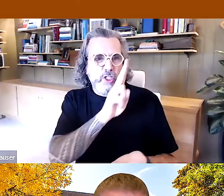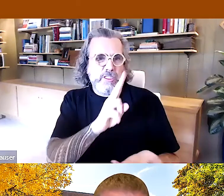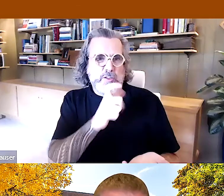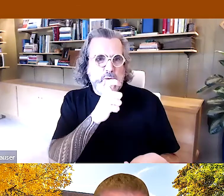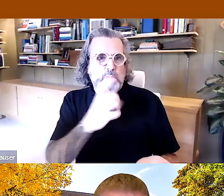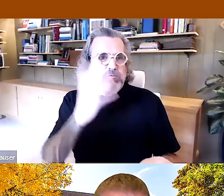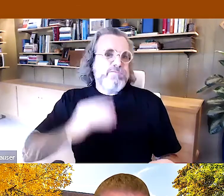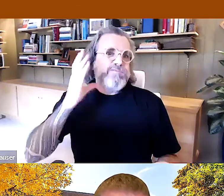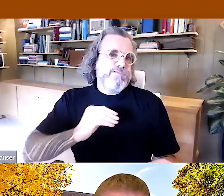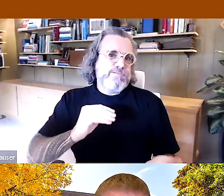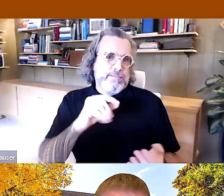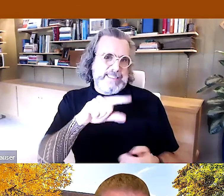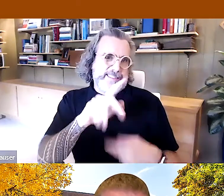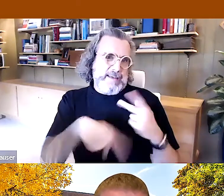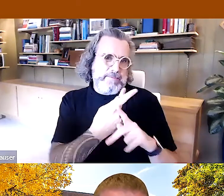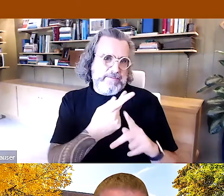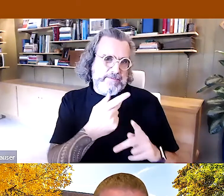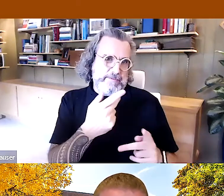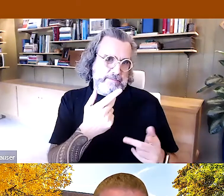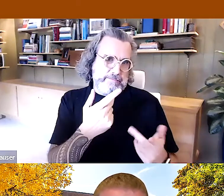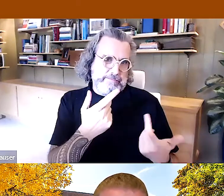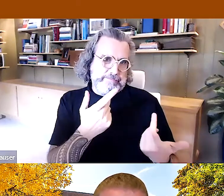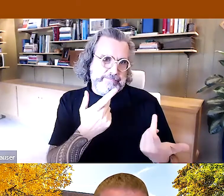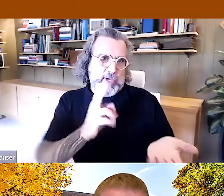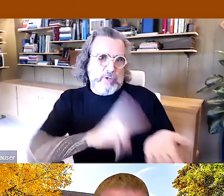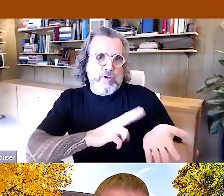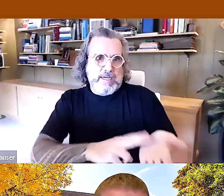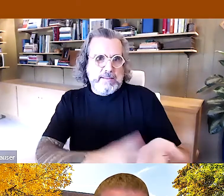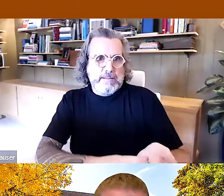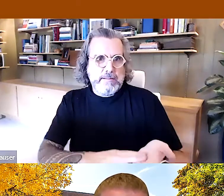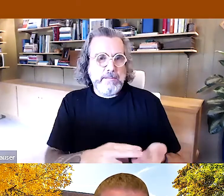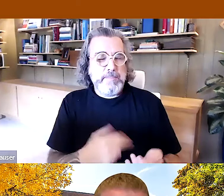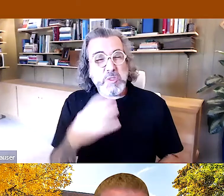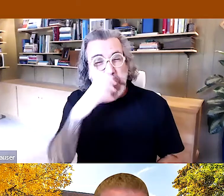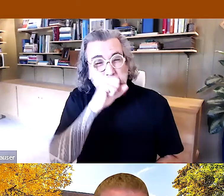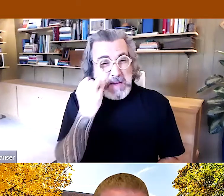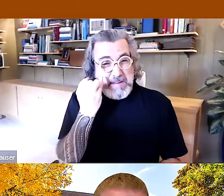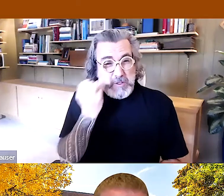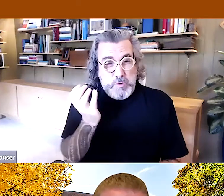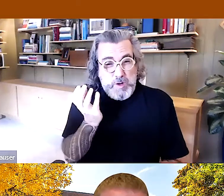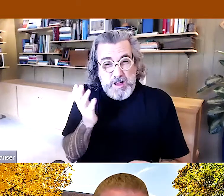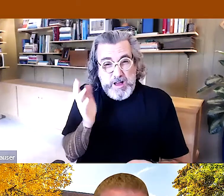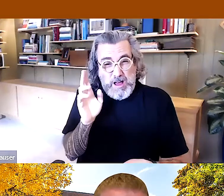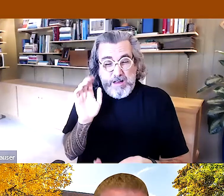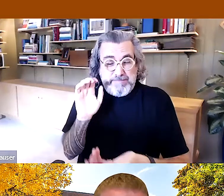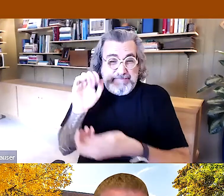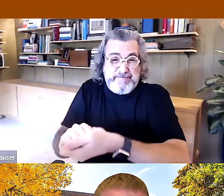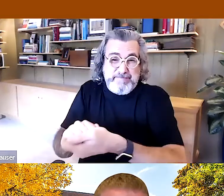My collaborations are with universities who are quite experienced with subcontracts.